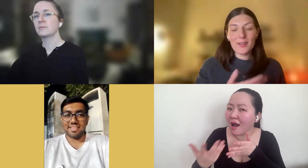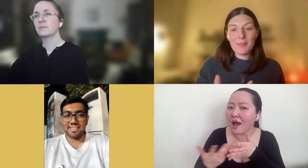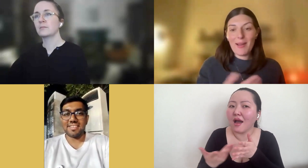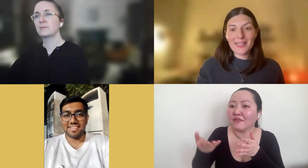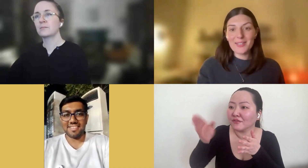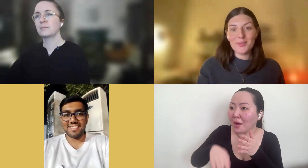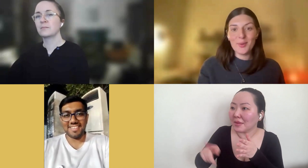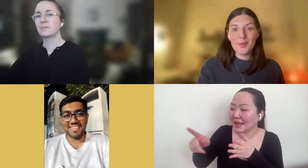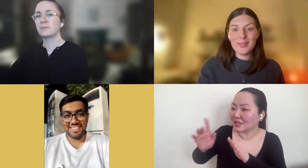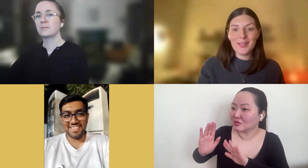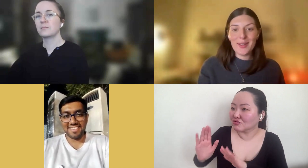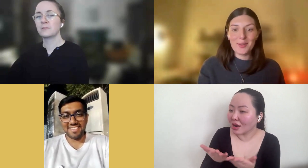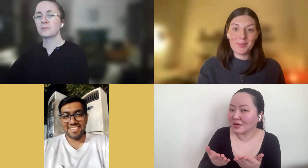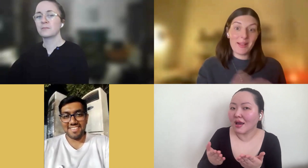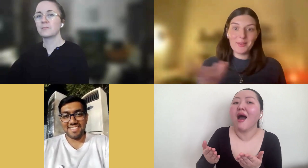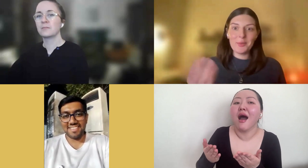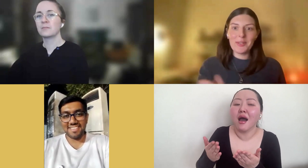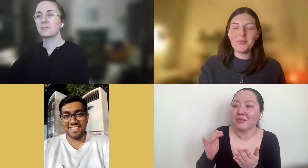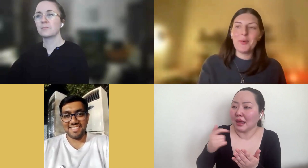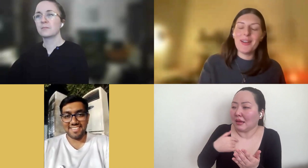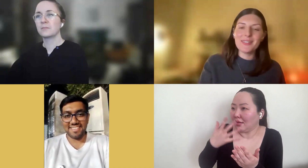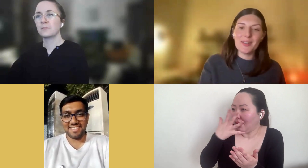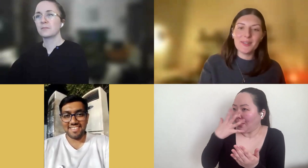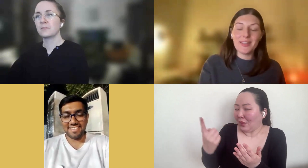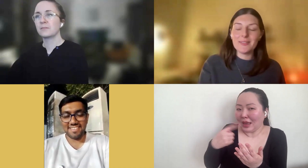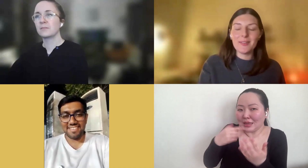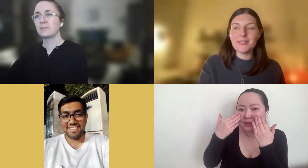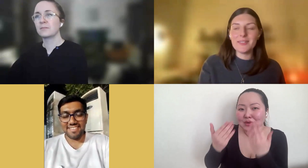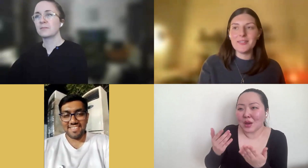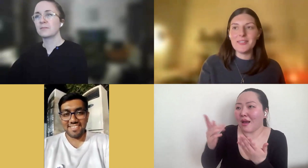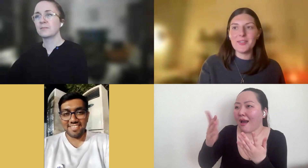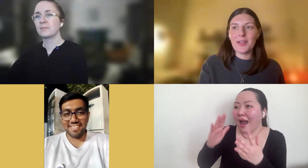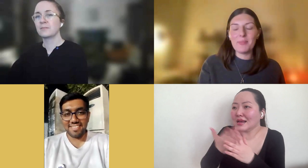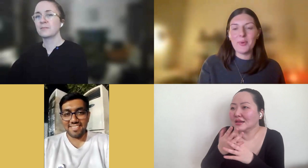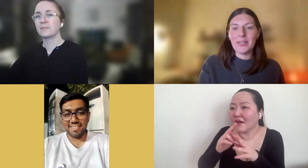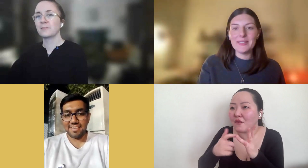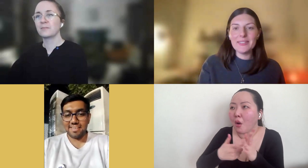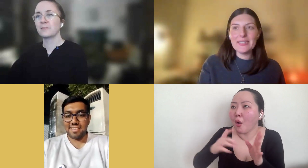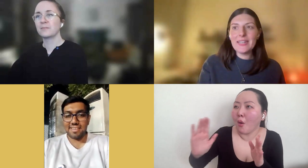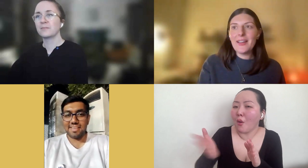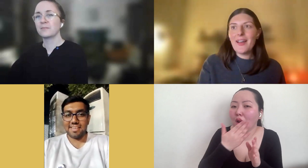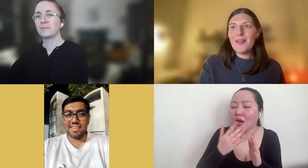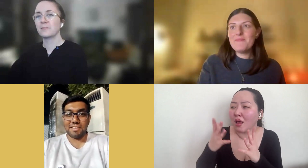necessarily about Access for ALL and learned about your wonderful work. It is a great point.